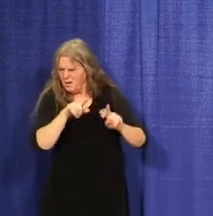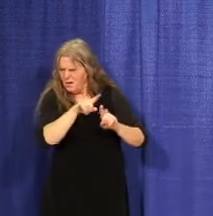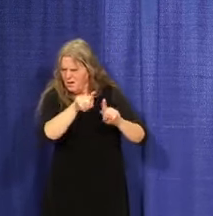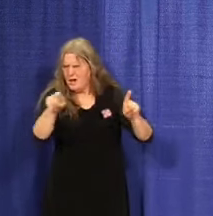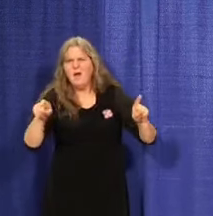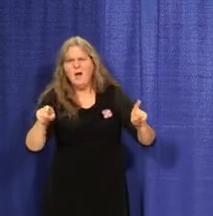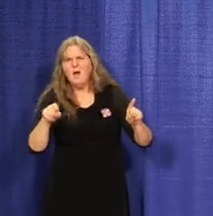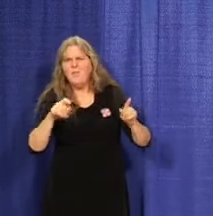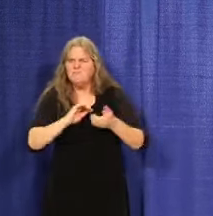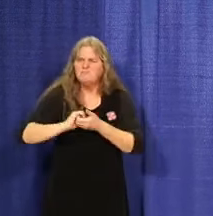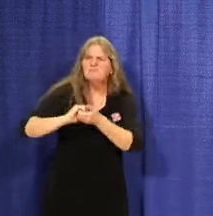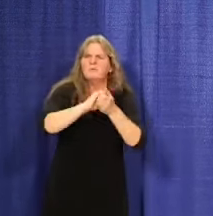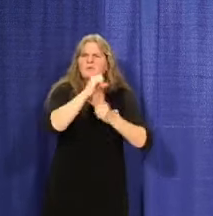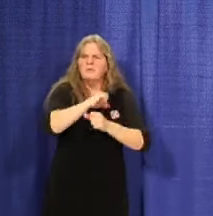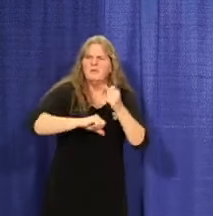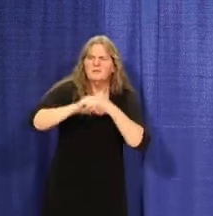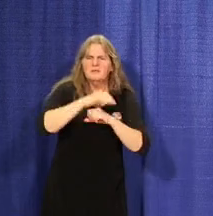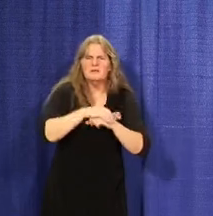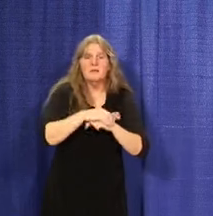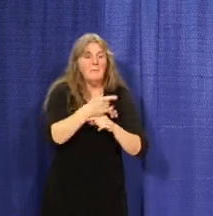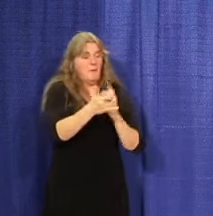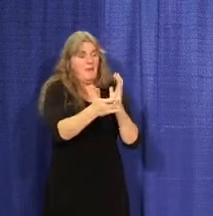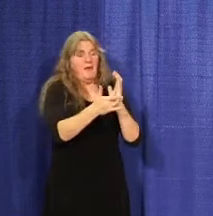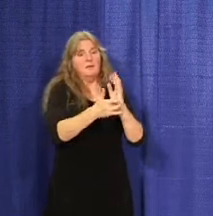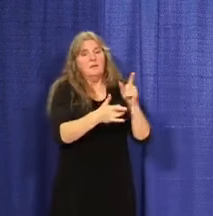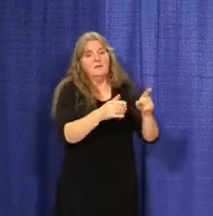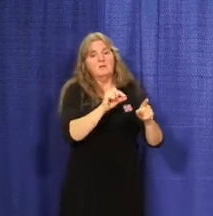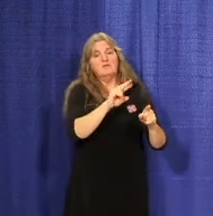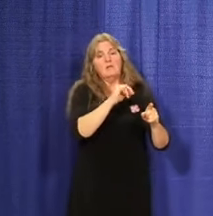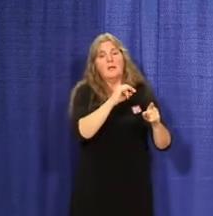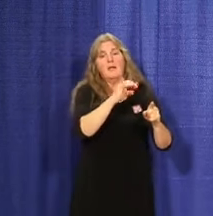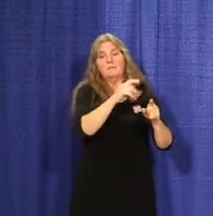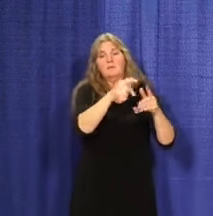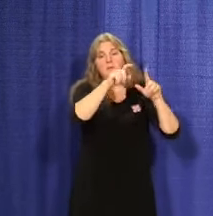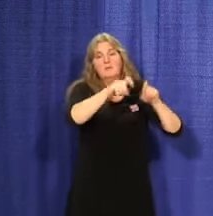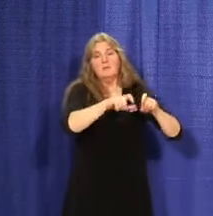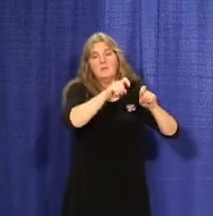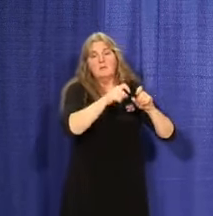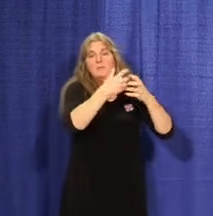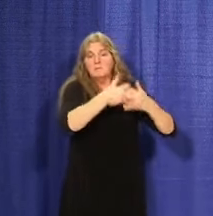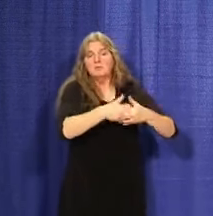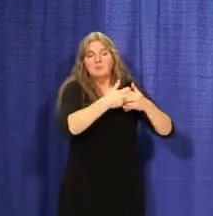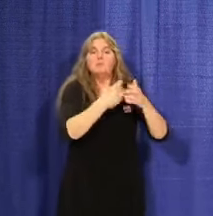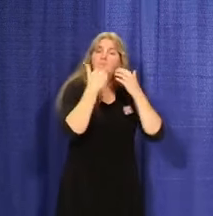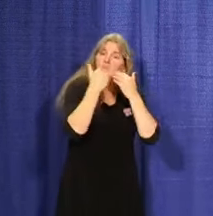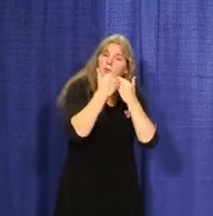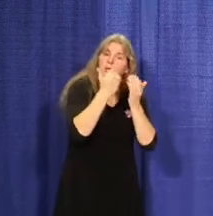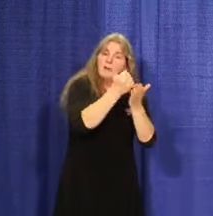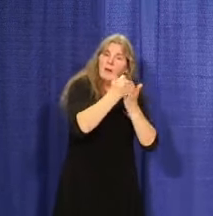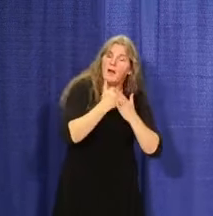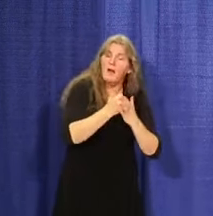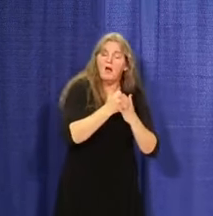technology available in-house and as we gain more local technology in build our capacity, we will also be